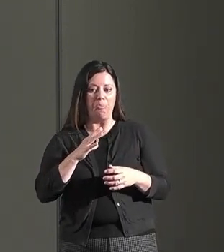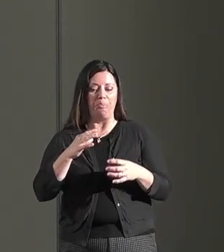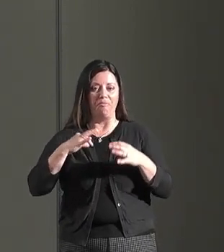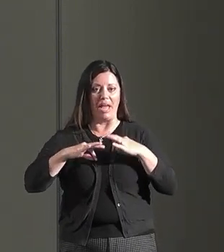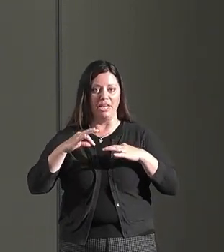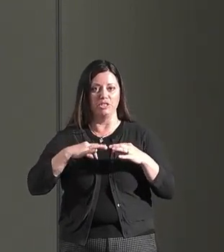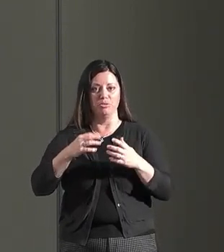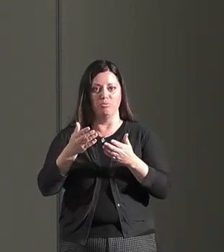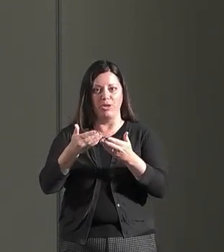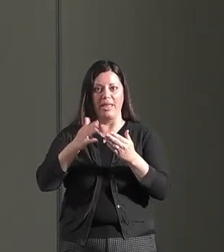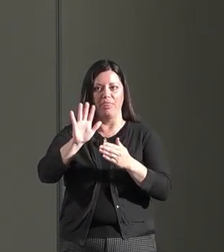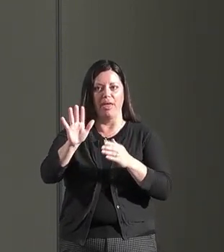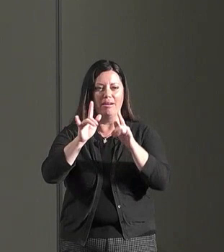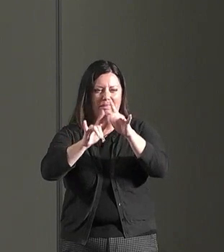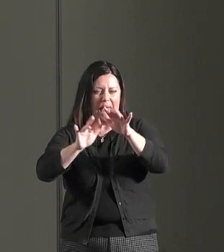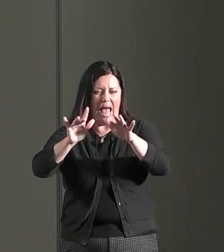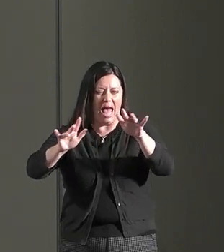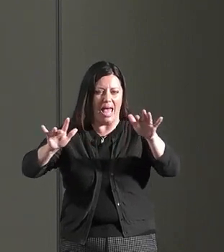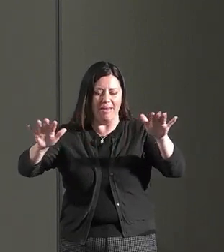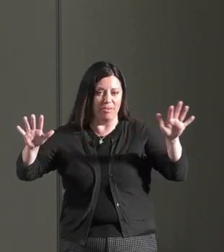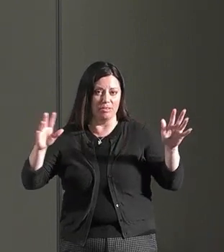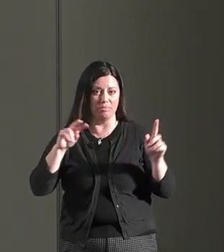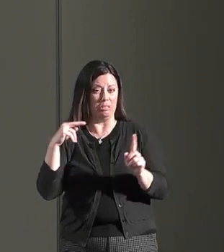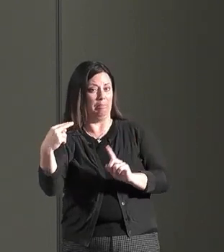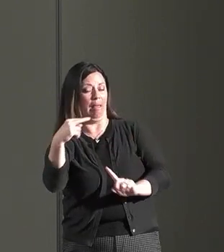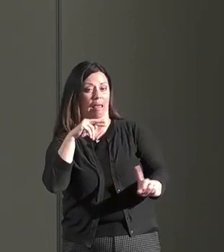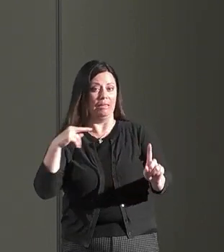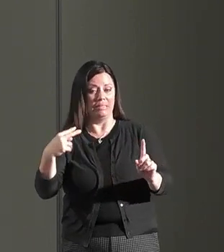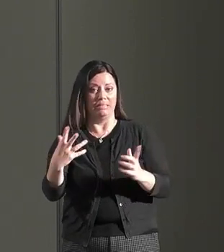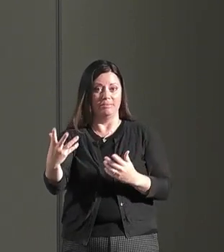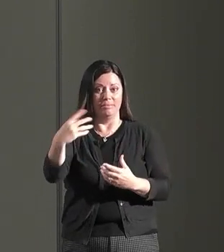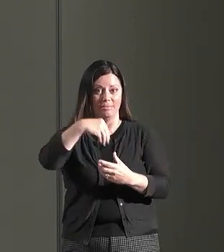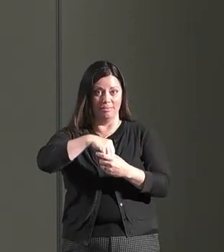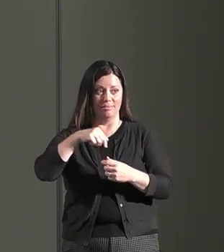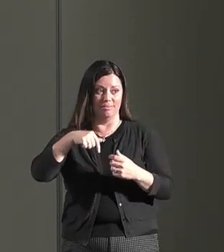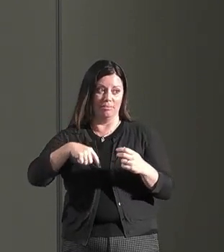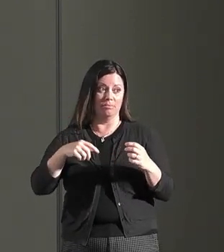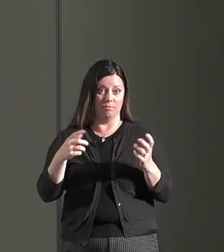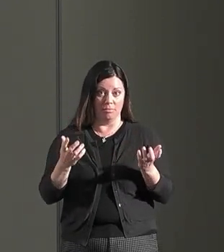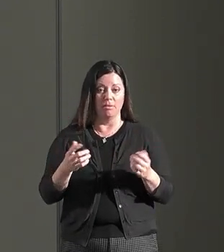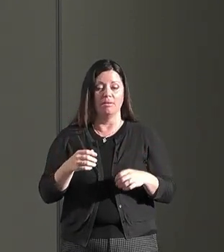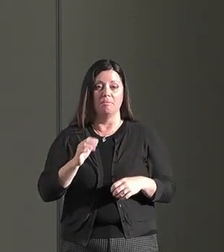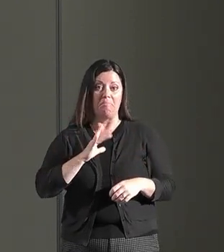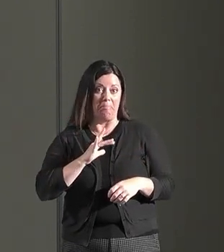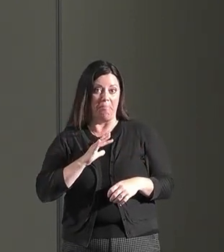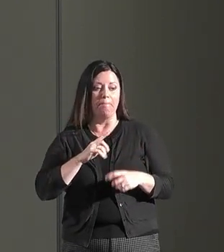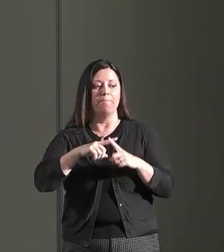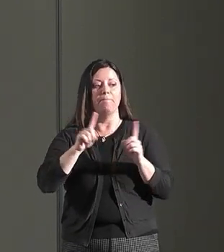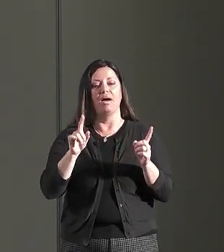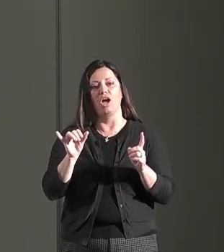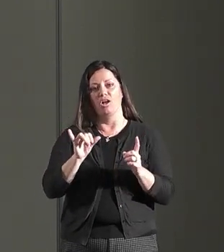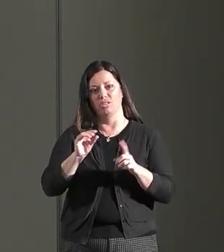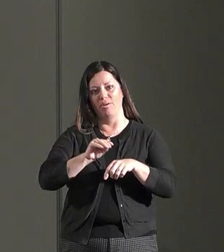perspectives and fresh ideas to the table, it also affects the long term stability of